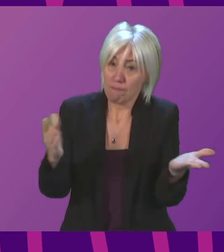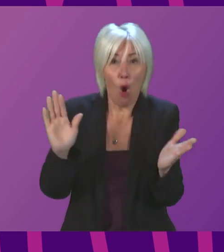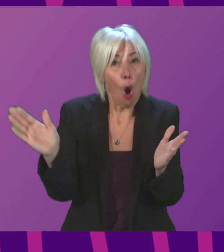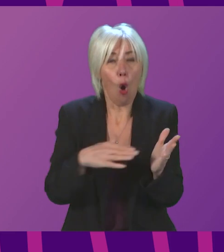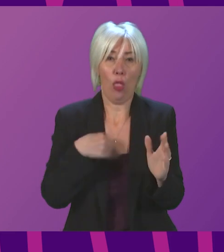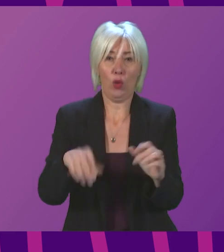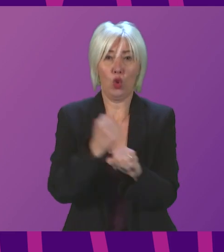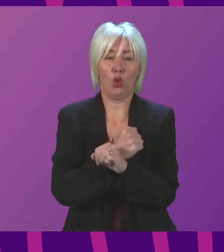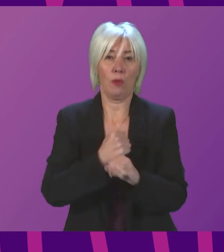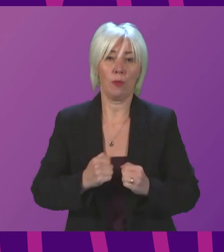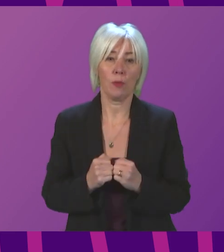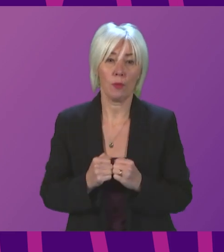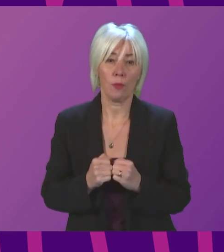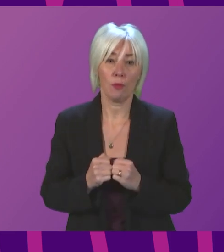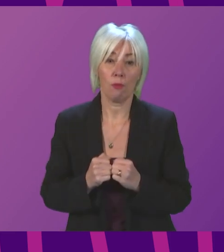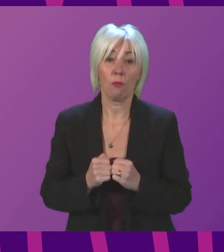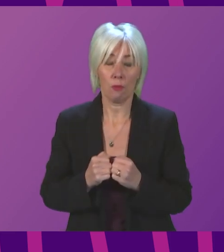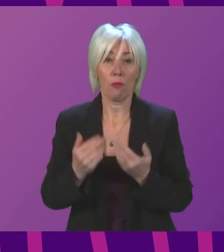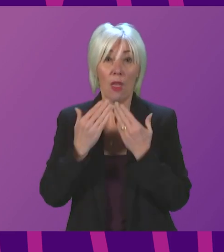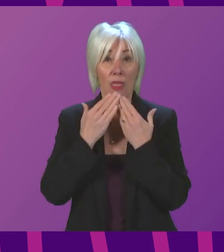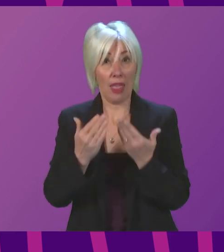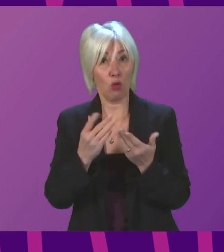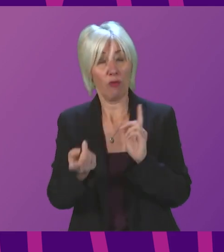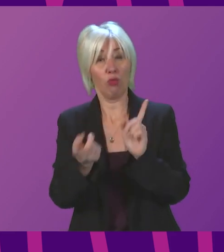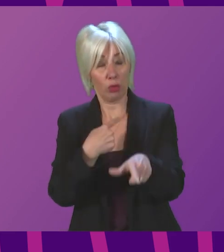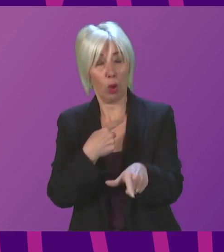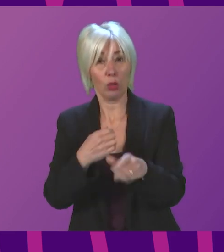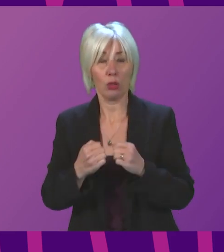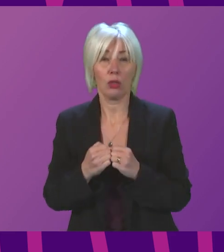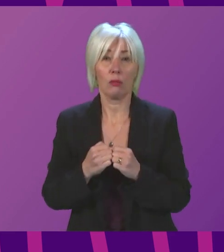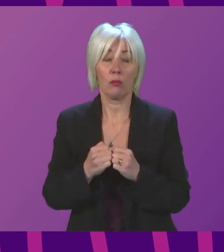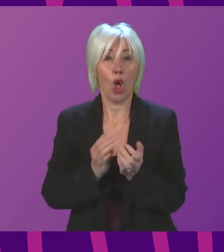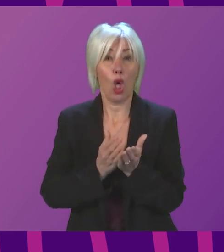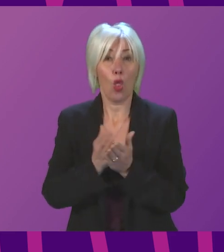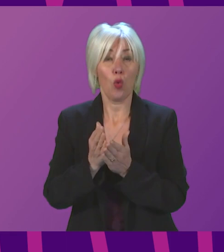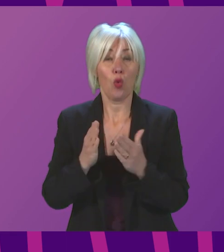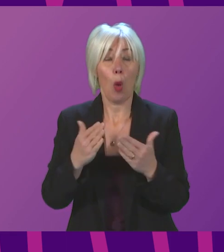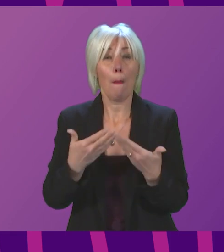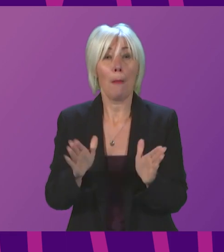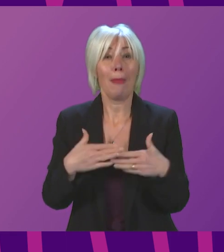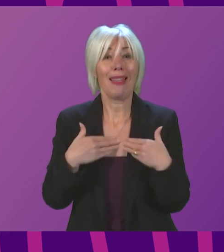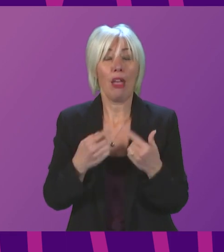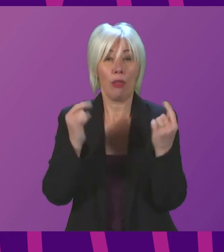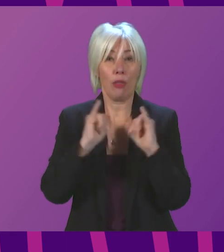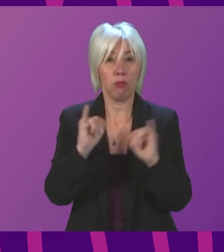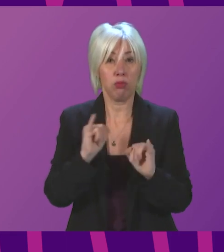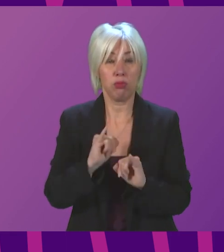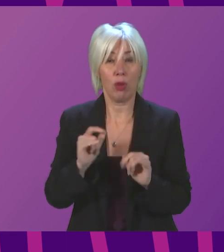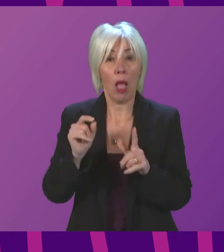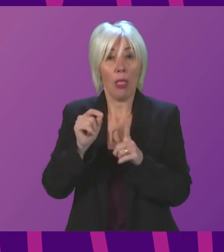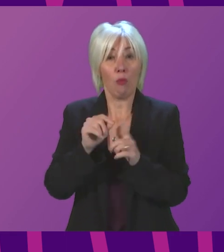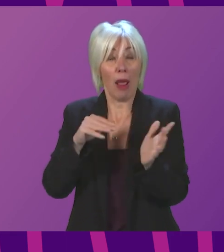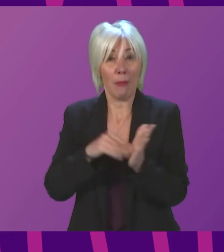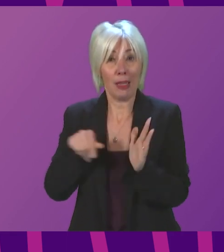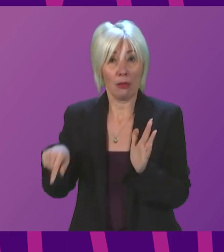Throughout the public health crisis, the Prime Minister has repeatedly been mired in sleaze